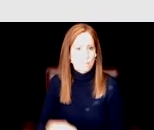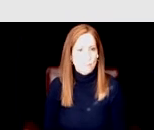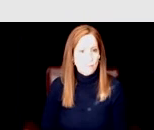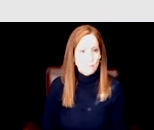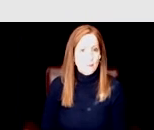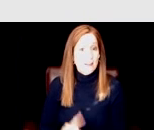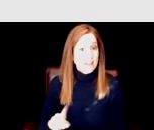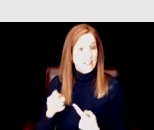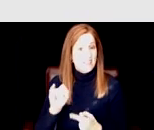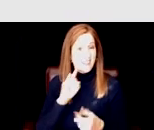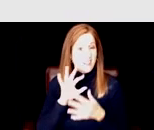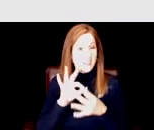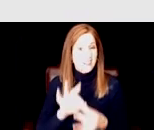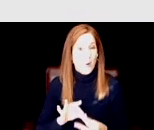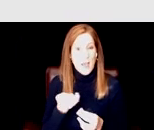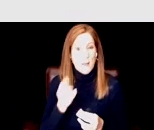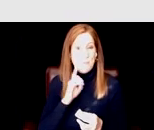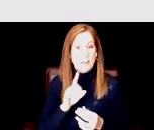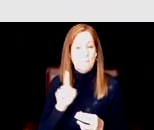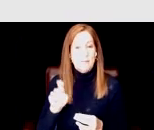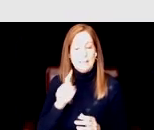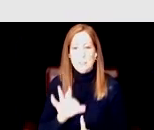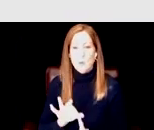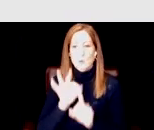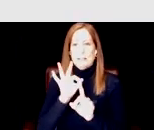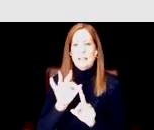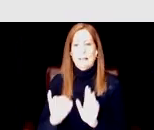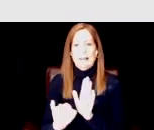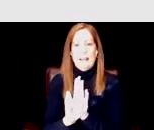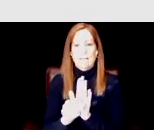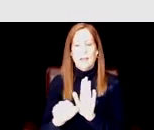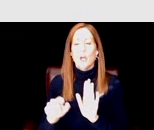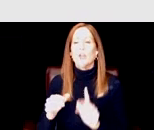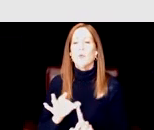containing the data has to be uniquely identified, the unique id value can be patterned